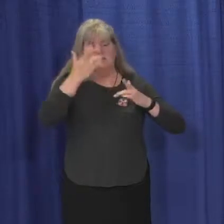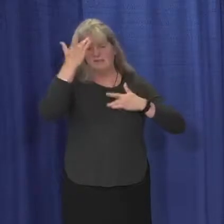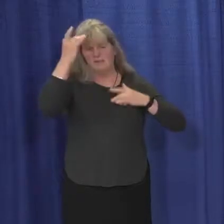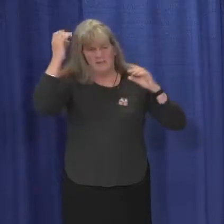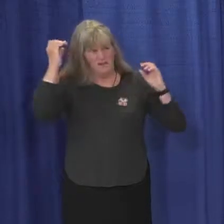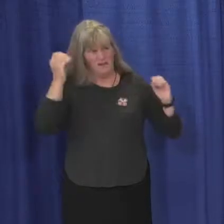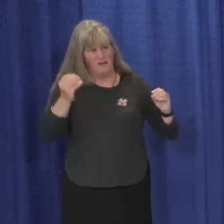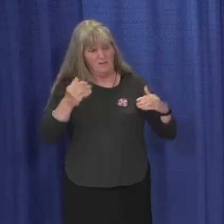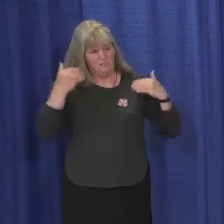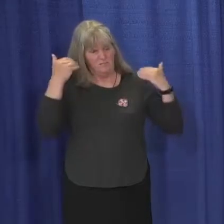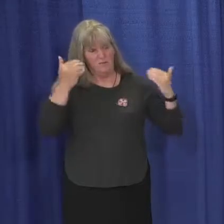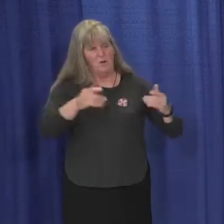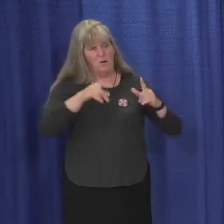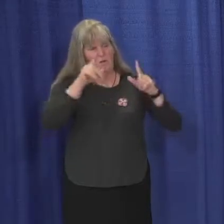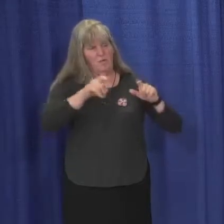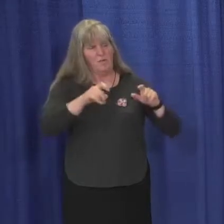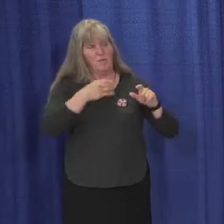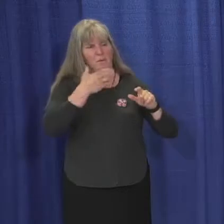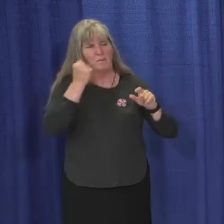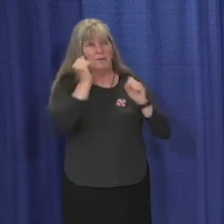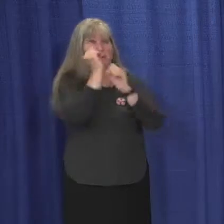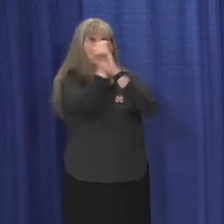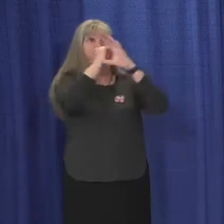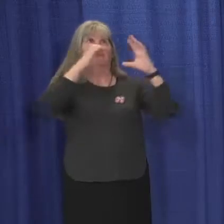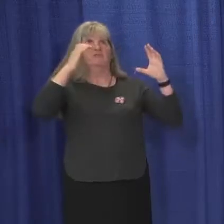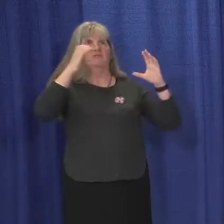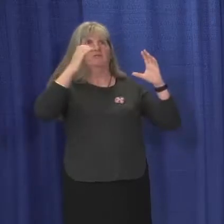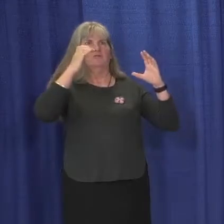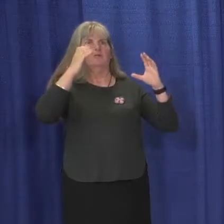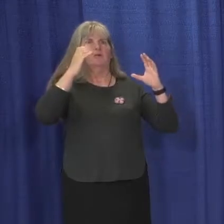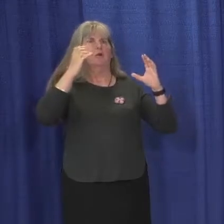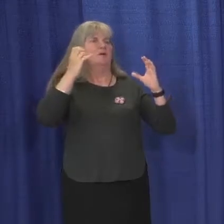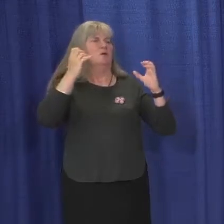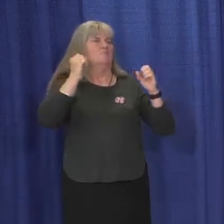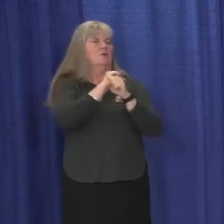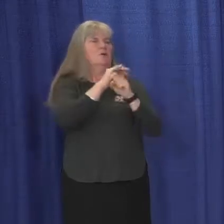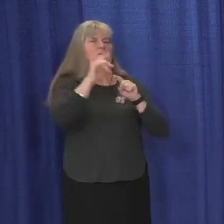so you would have a better picture of how many of these